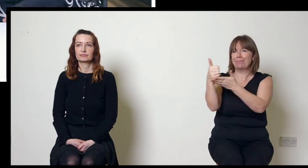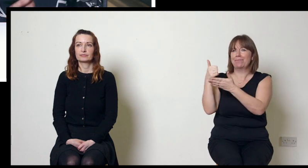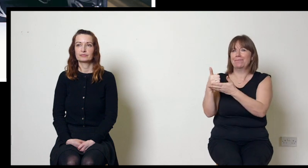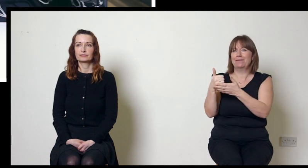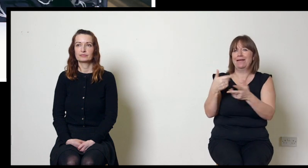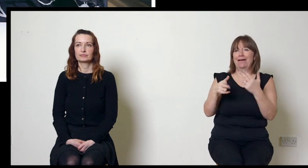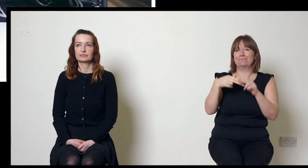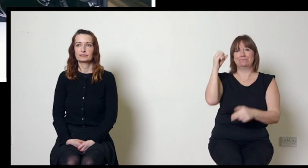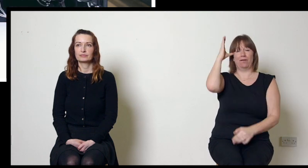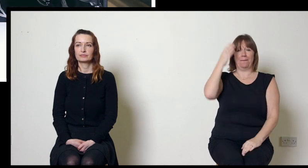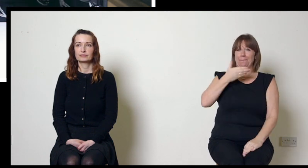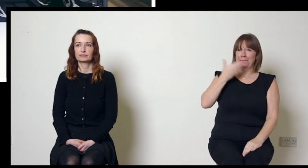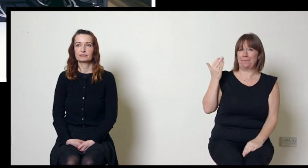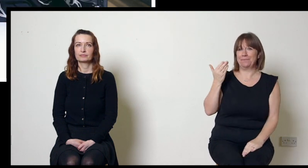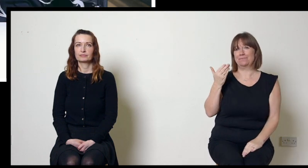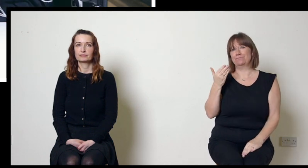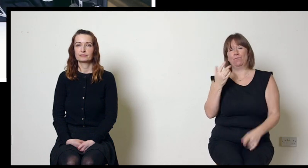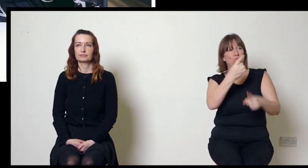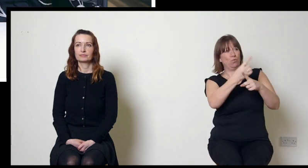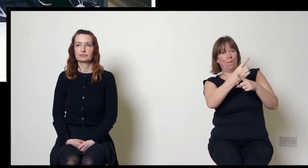we then again went back to the partners and said, we're realising